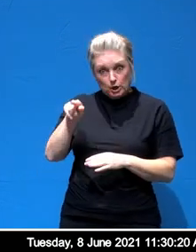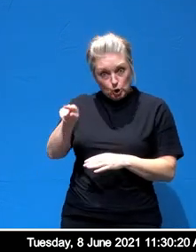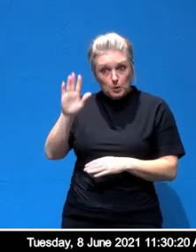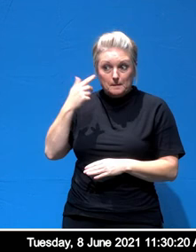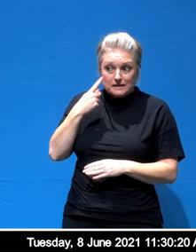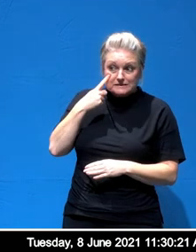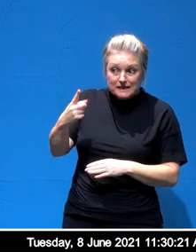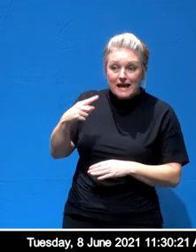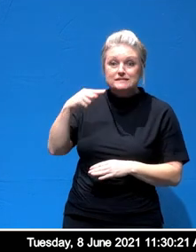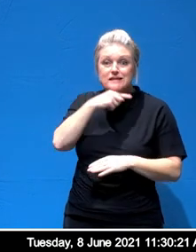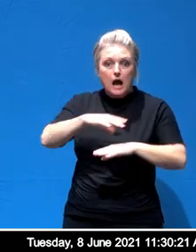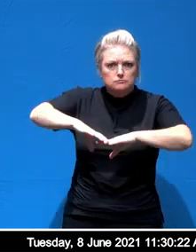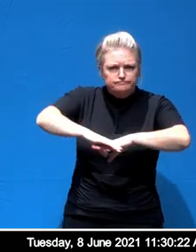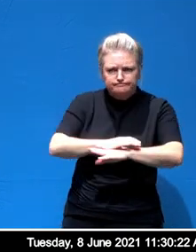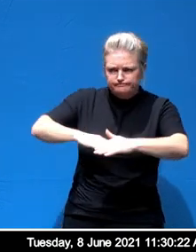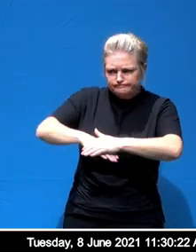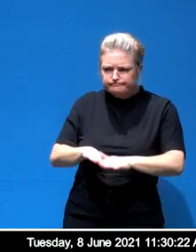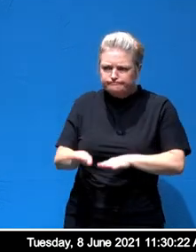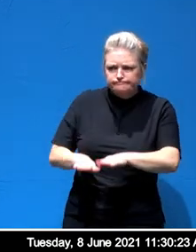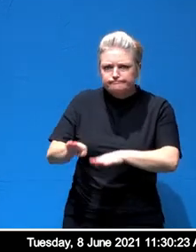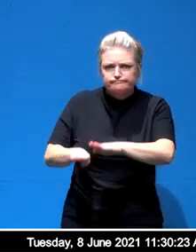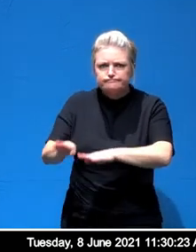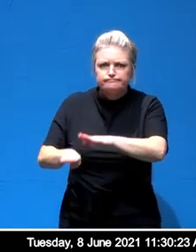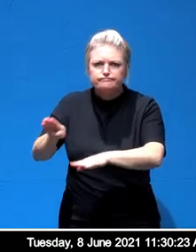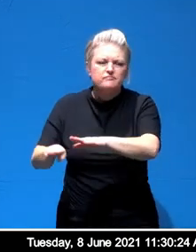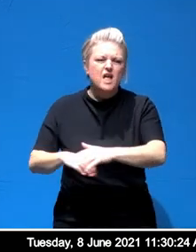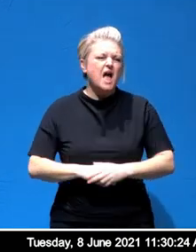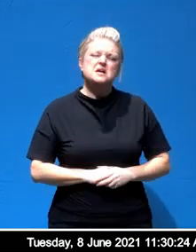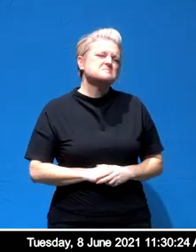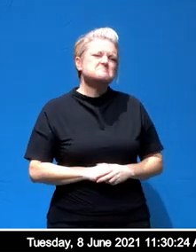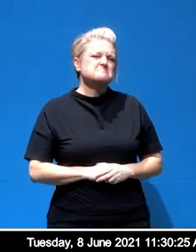Probably not, and some of them were obviously --- Daniel has